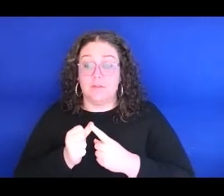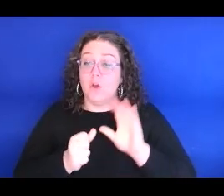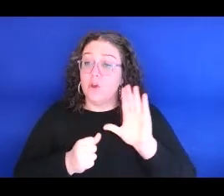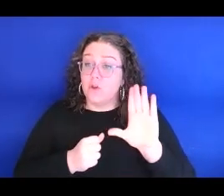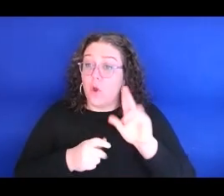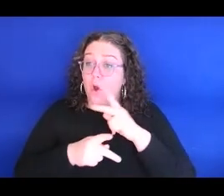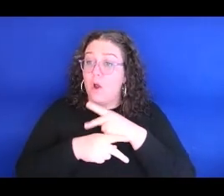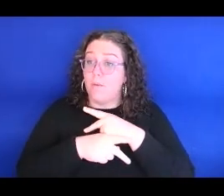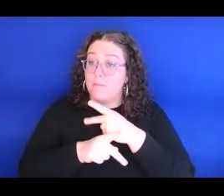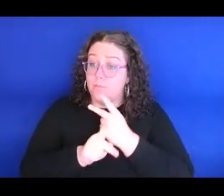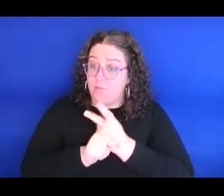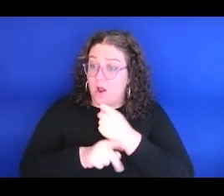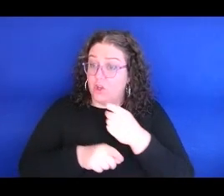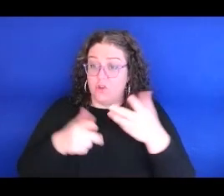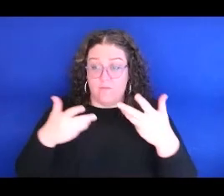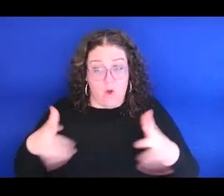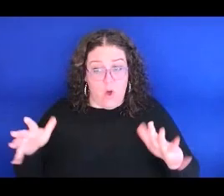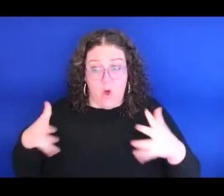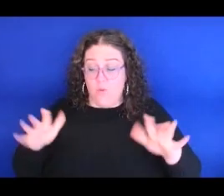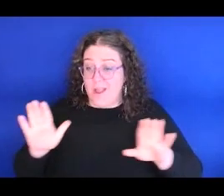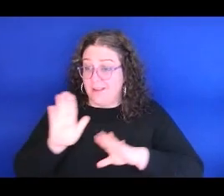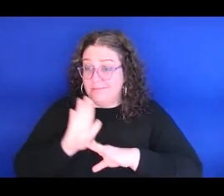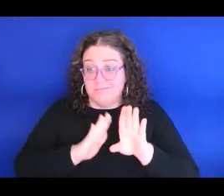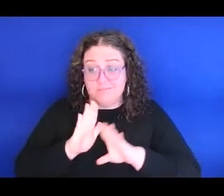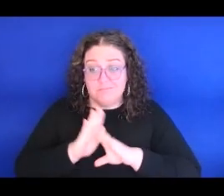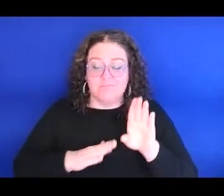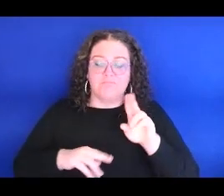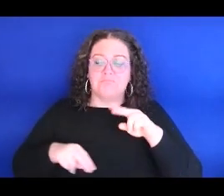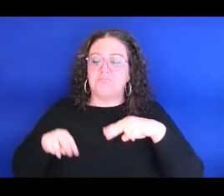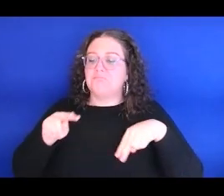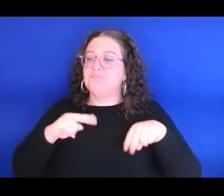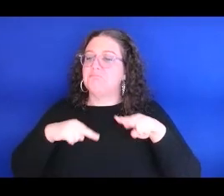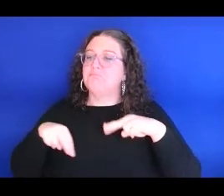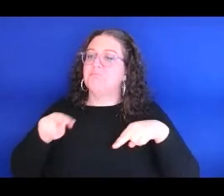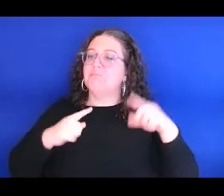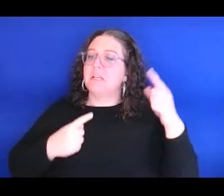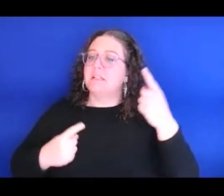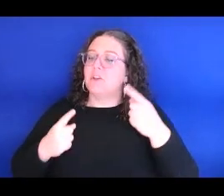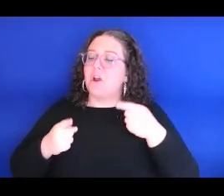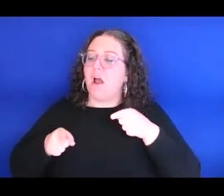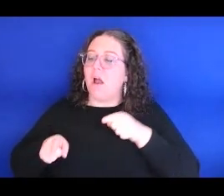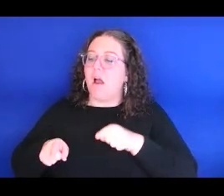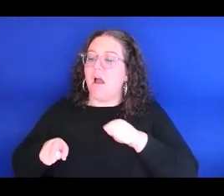project has already created and consider which ones are ready to be shared.